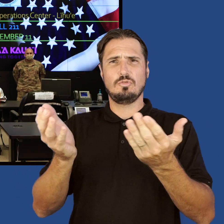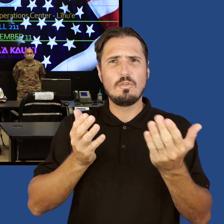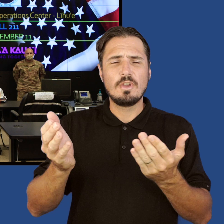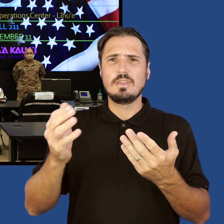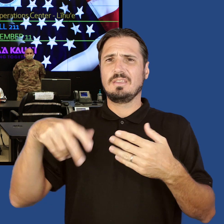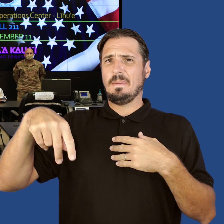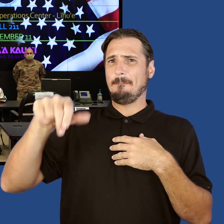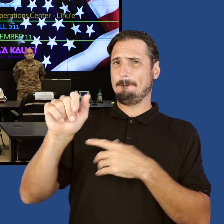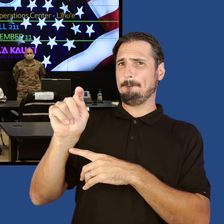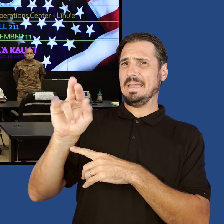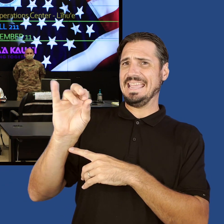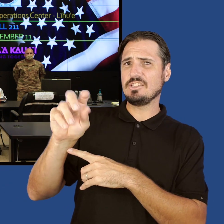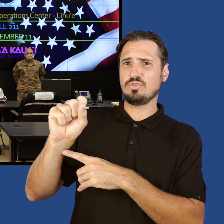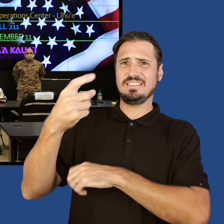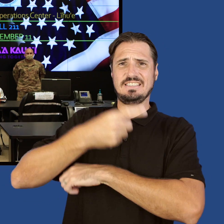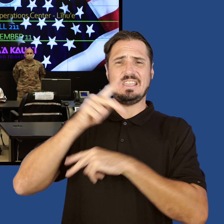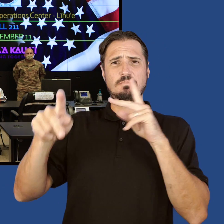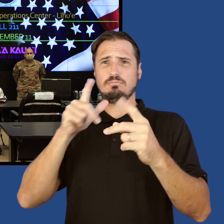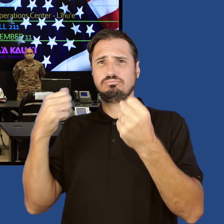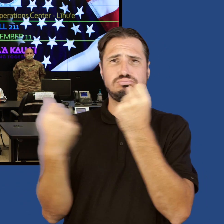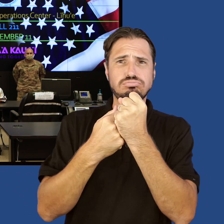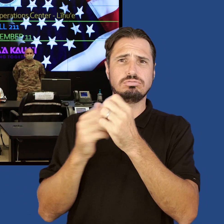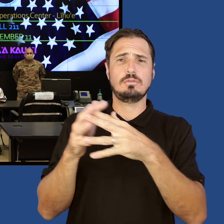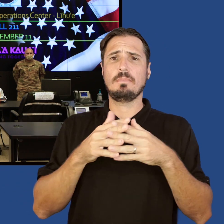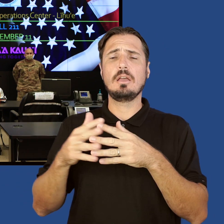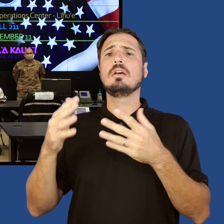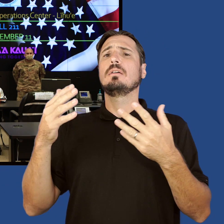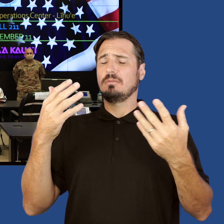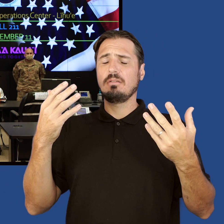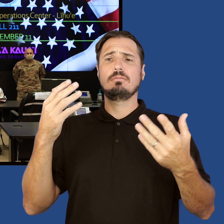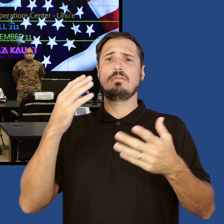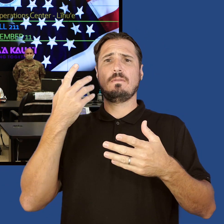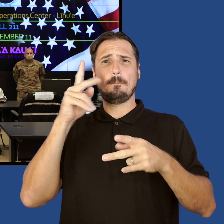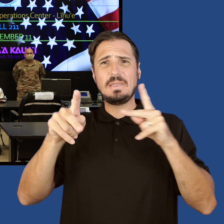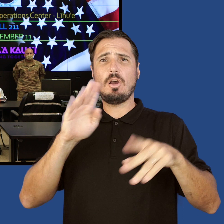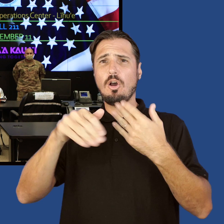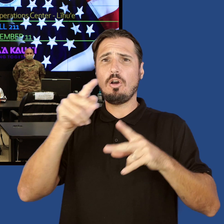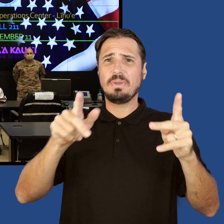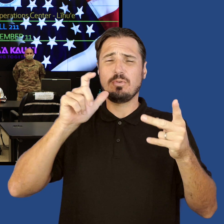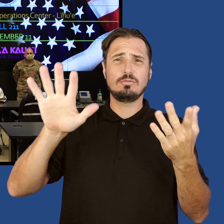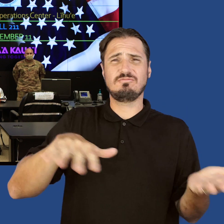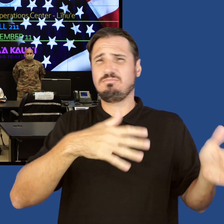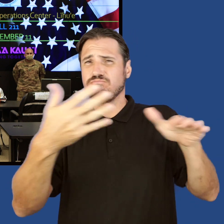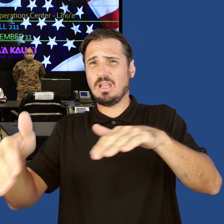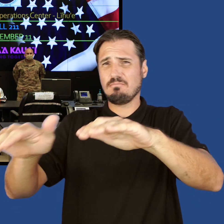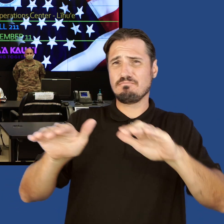In honor and remember of all of our fallen heroes, can we take a brief moment of silence as we remember those folks